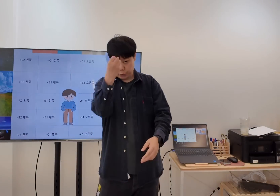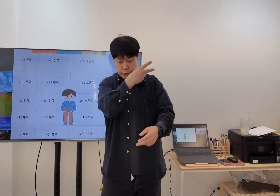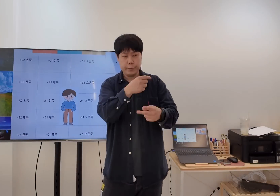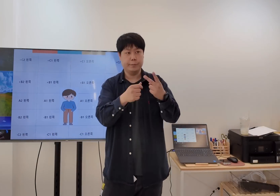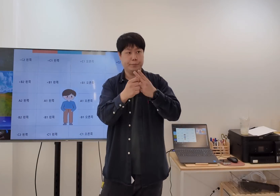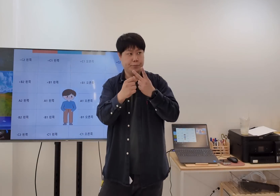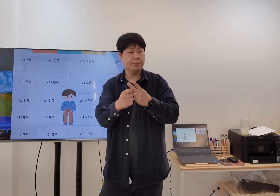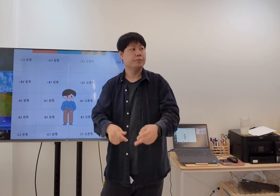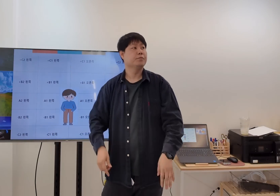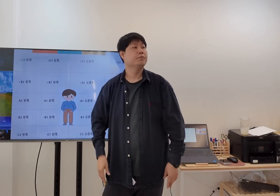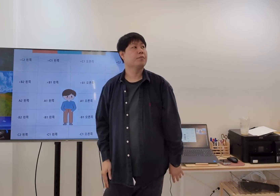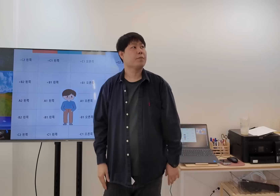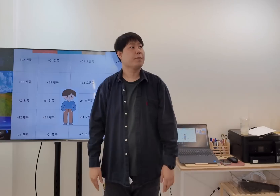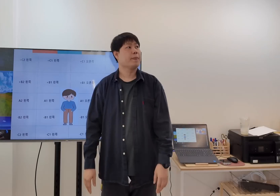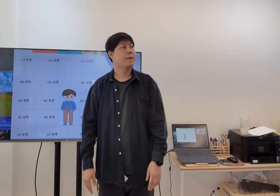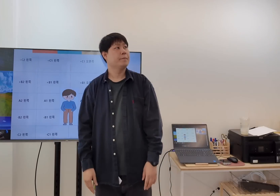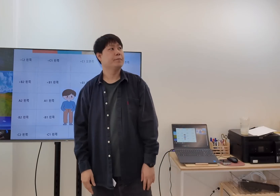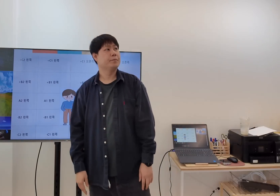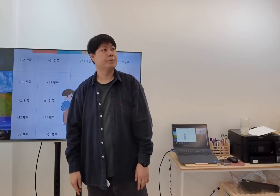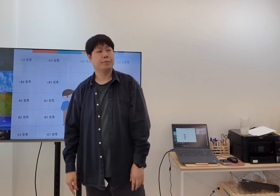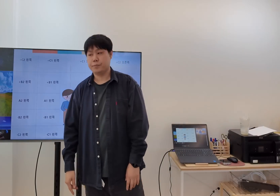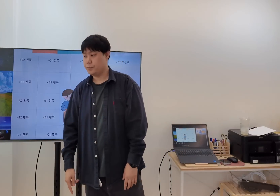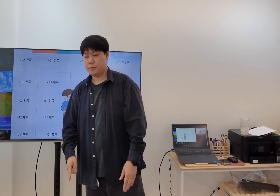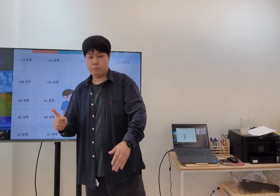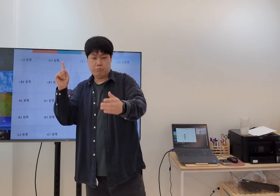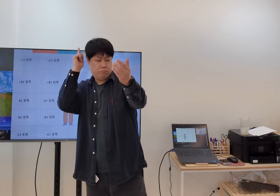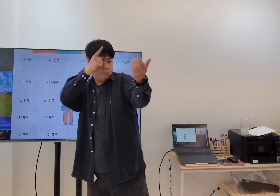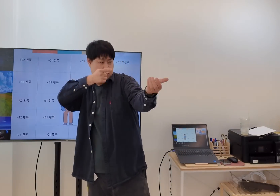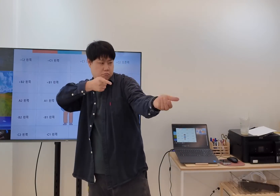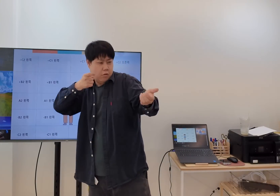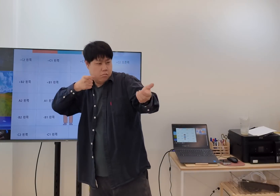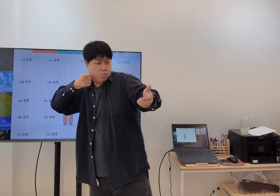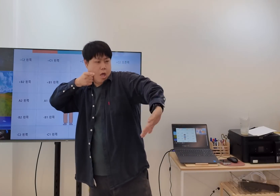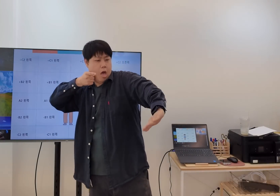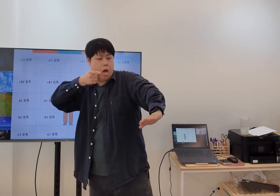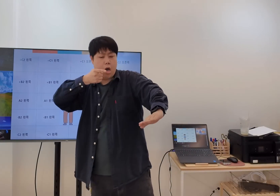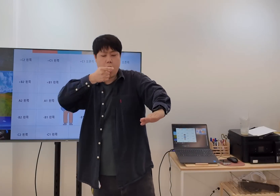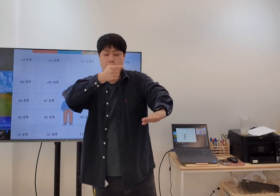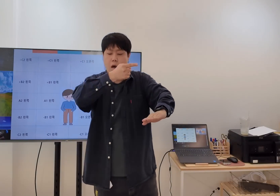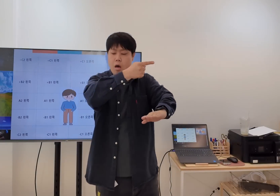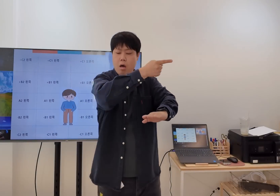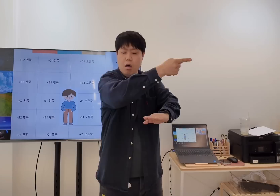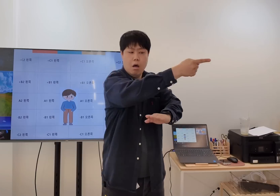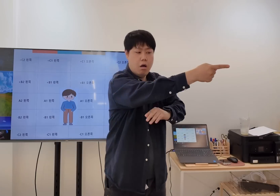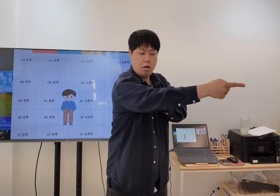Let's look at another example. When you fire a gun, a bullet comes out, and